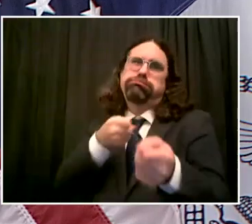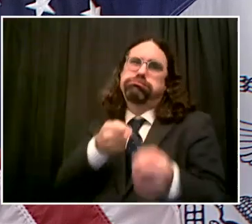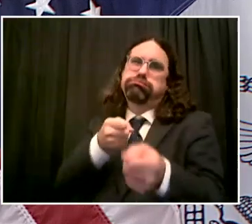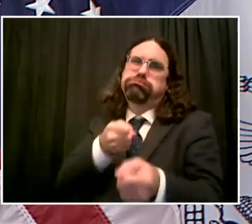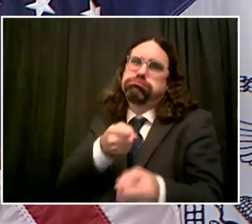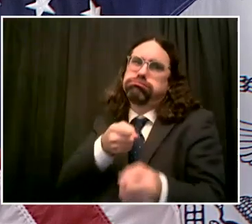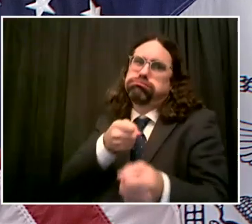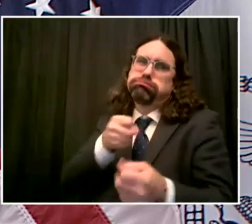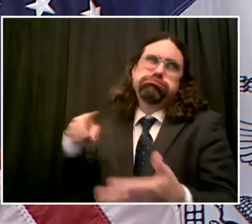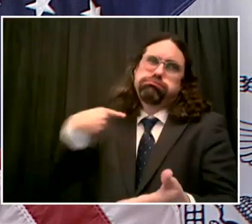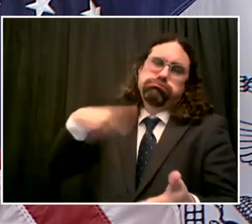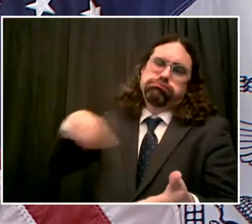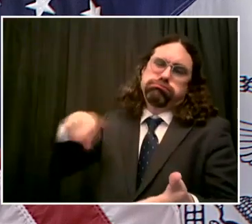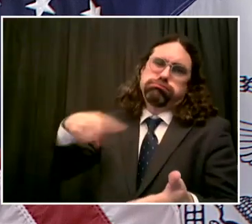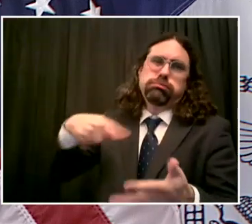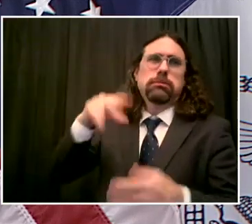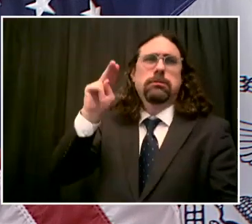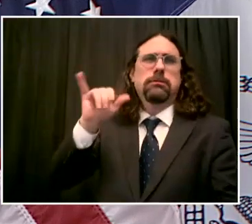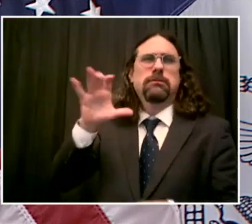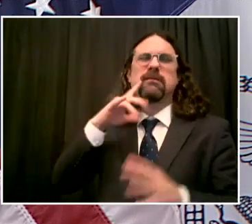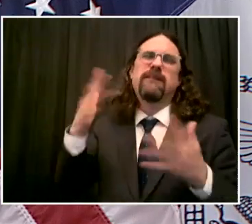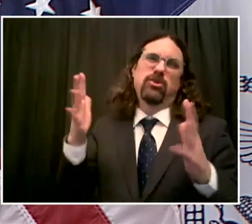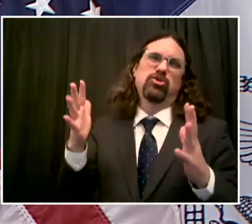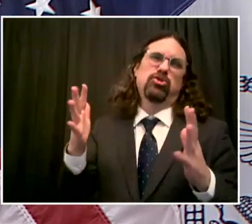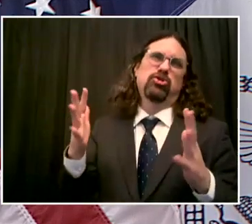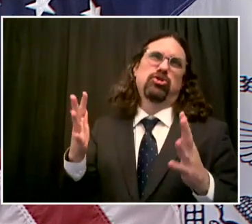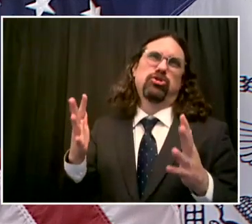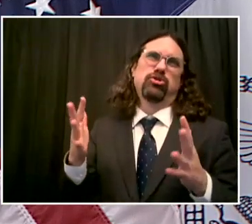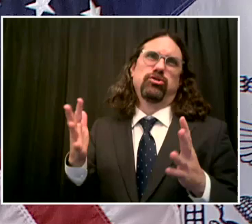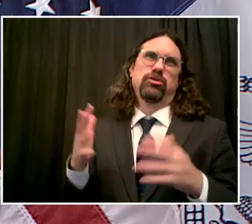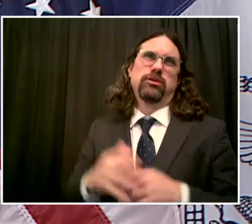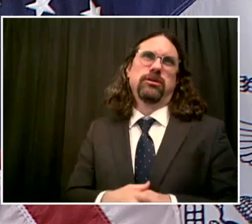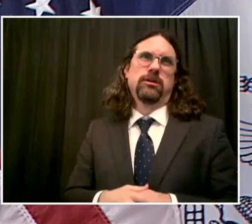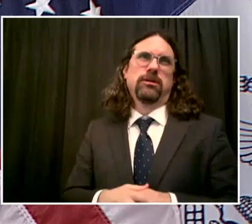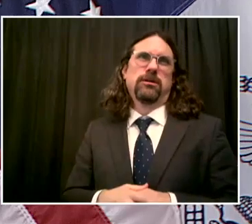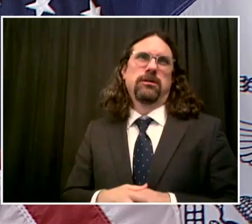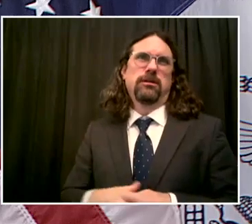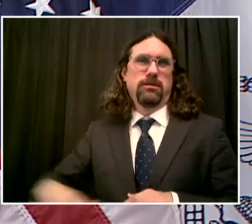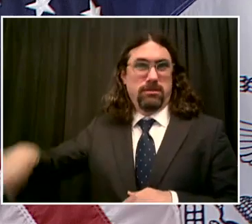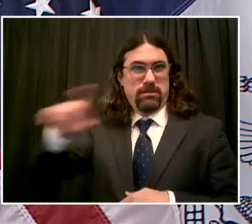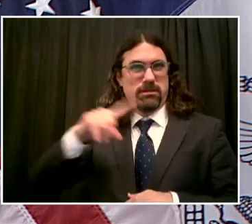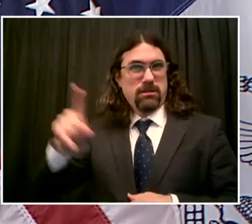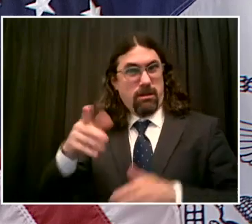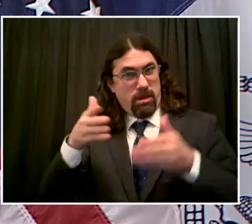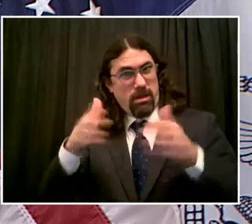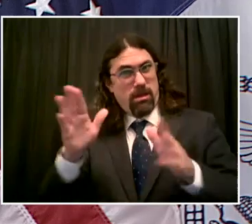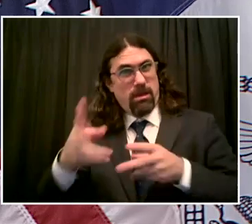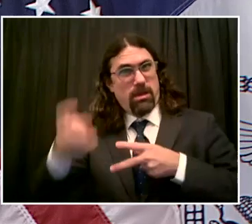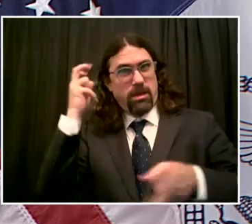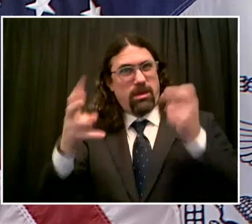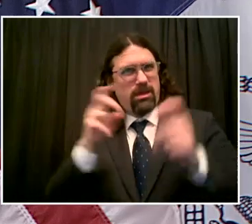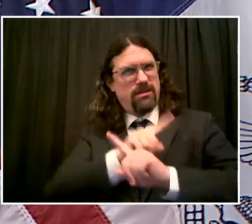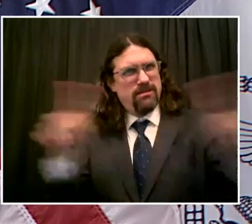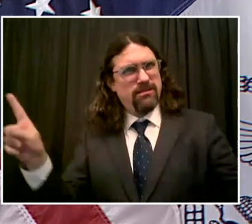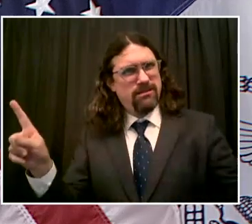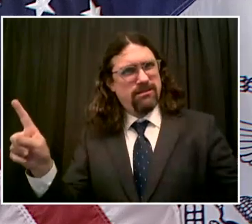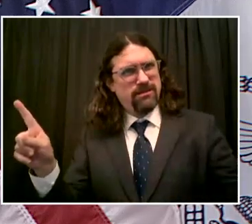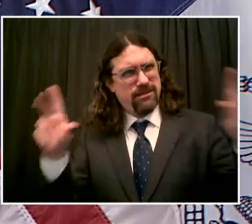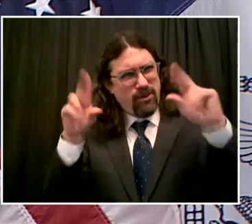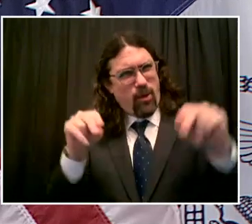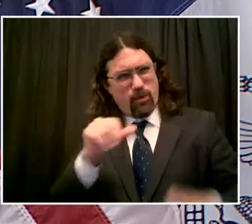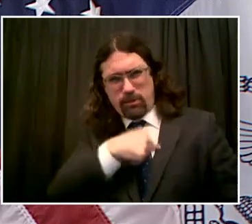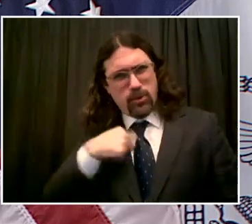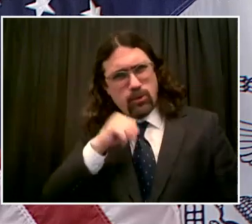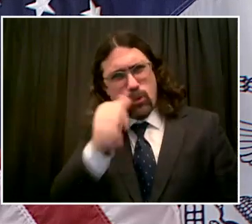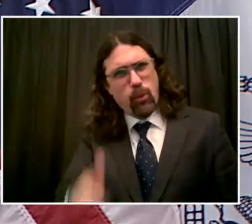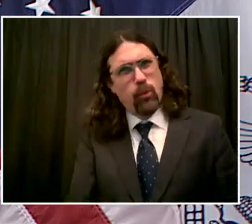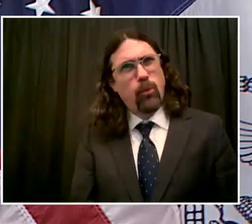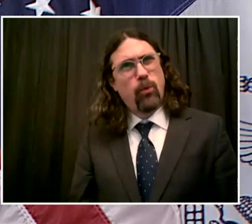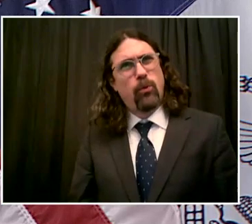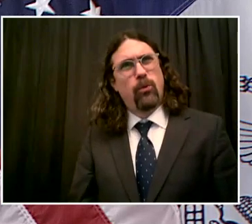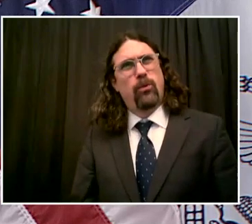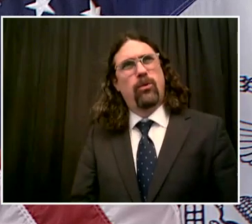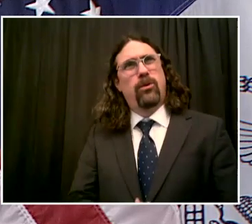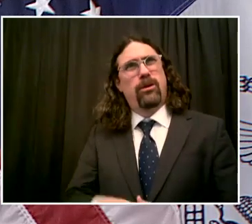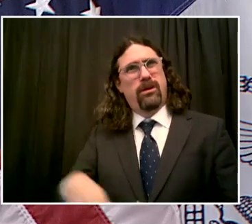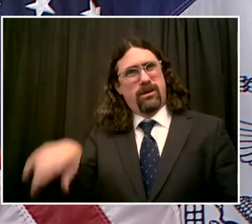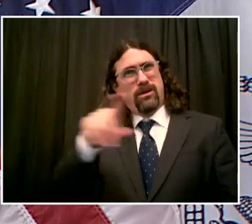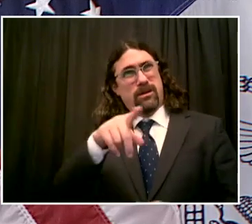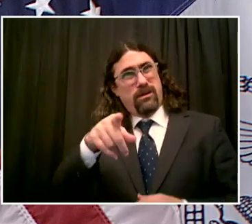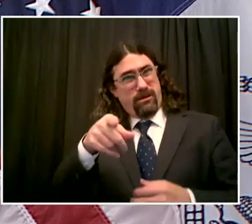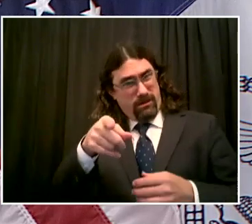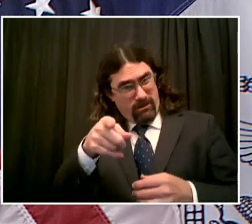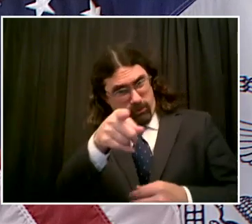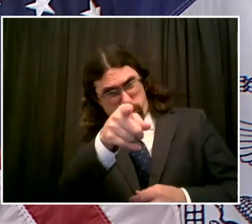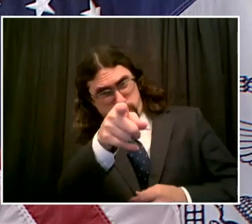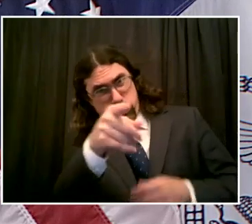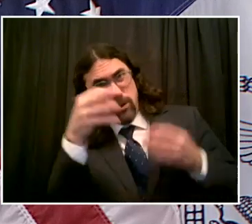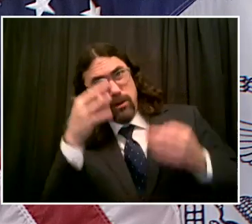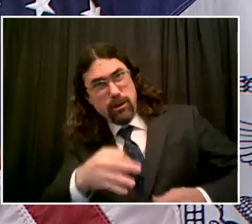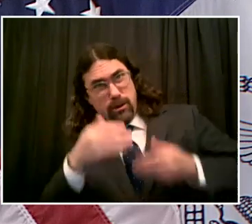WE DO NOT ALLOW OLOTGIN PERIOD.